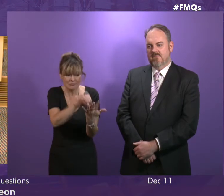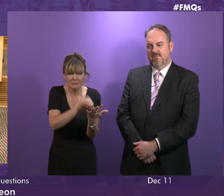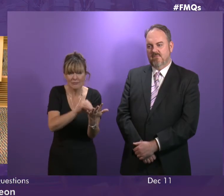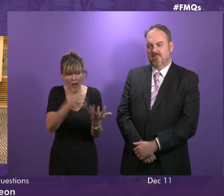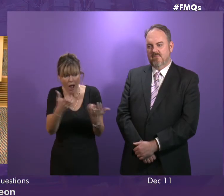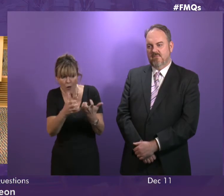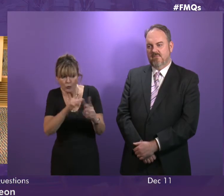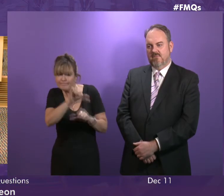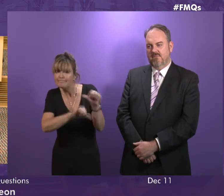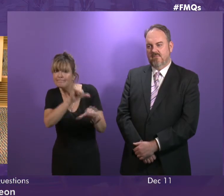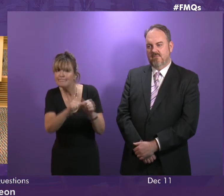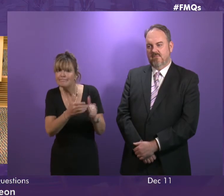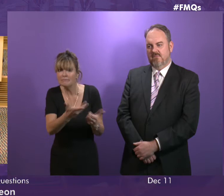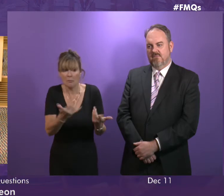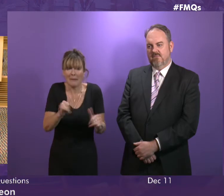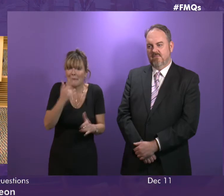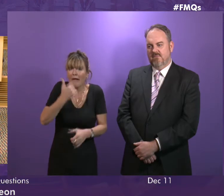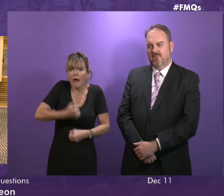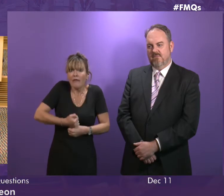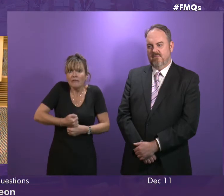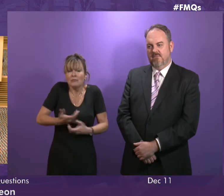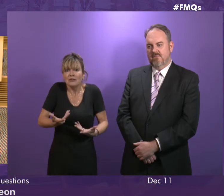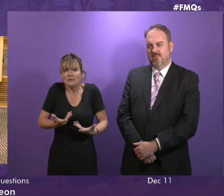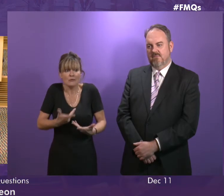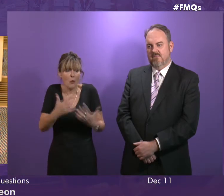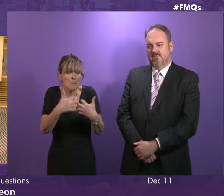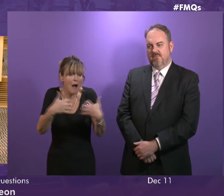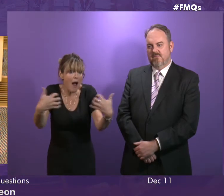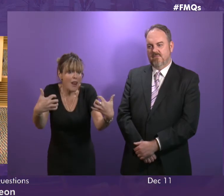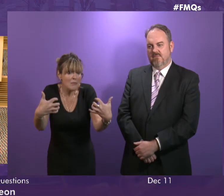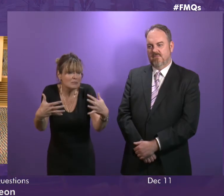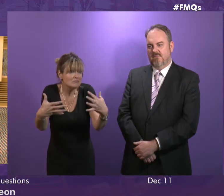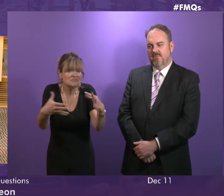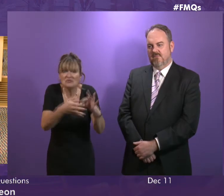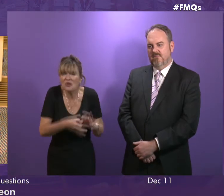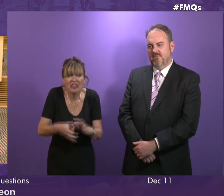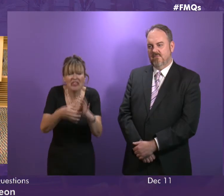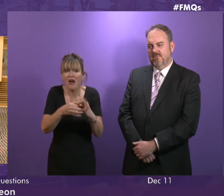Whether it is the Government or Parliament as a whole, working with the third sector